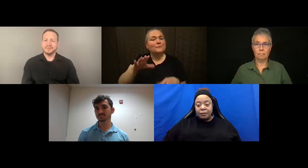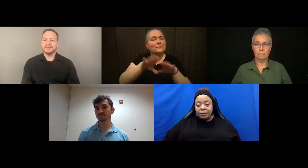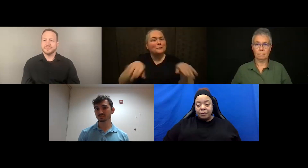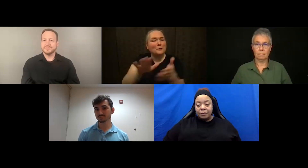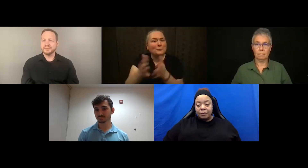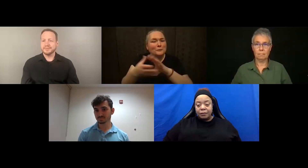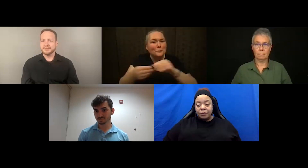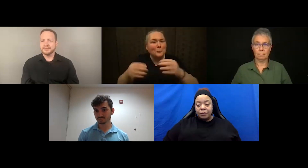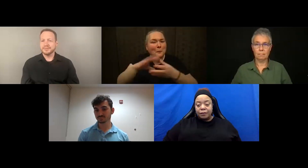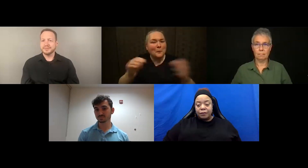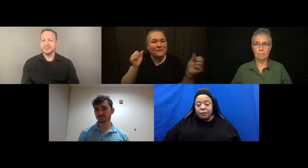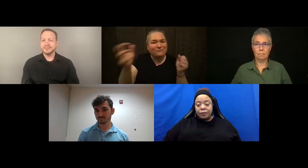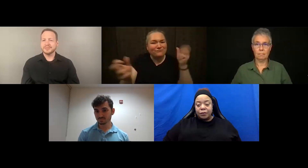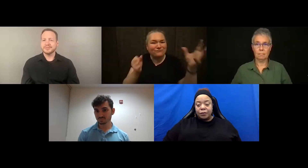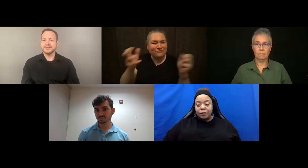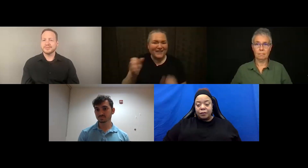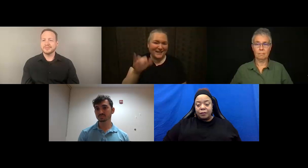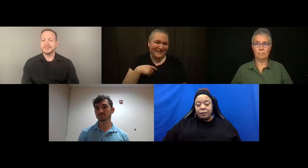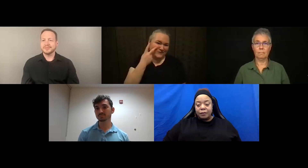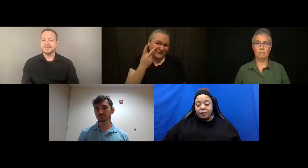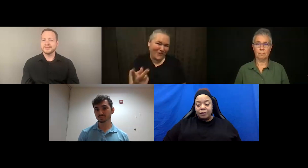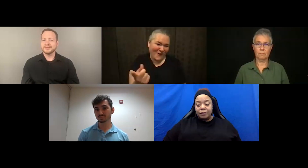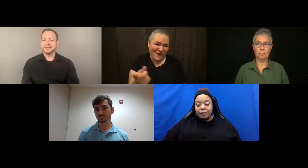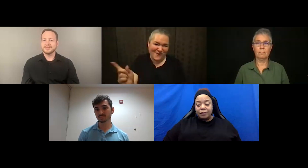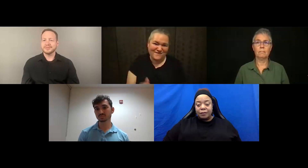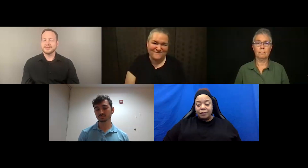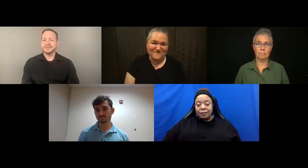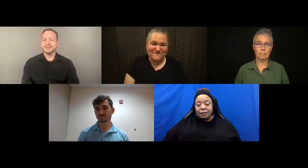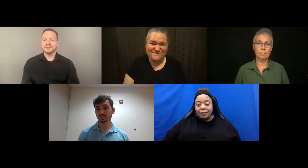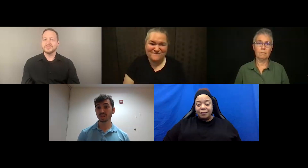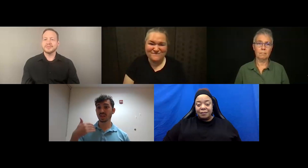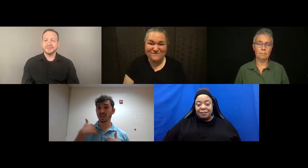seen: some kids video stories with signing. I could I've seen that so far.